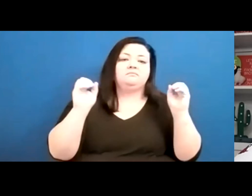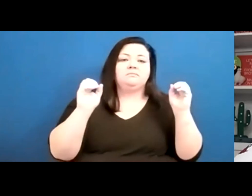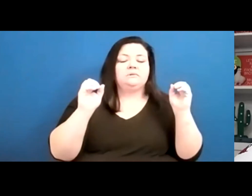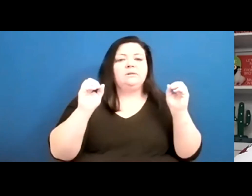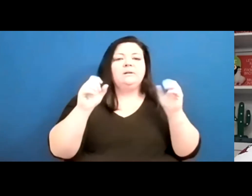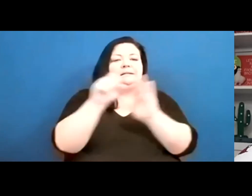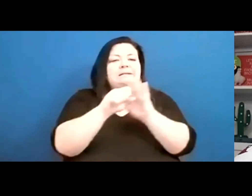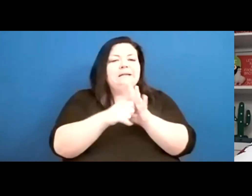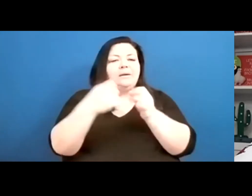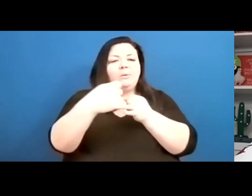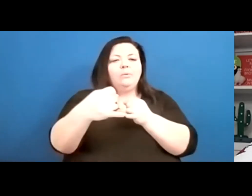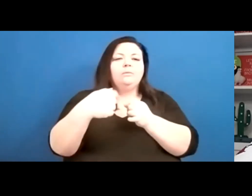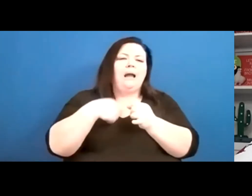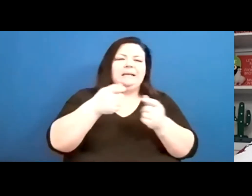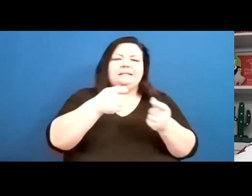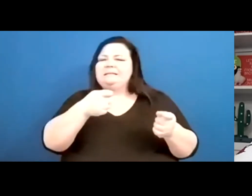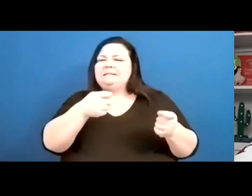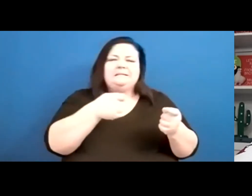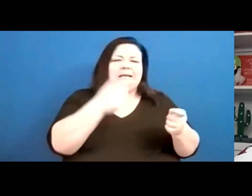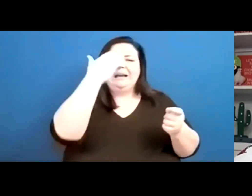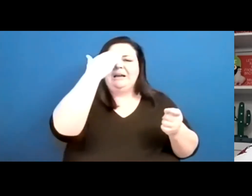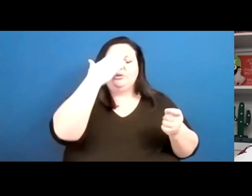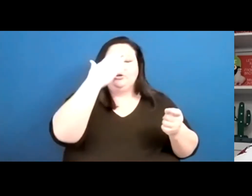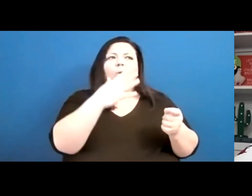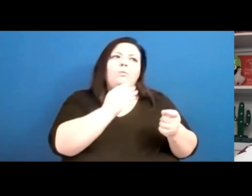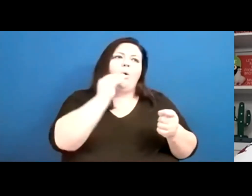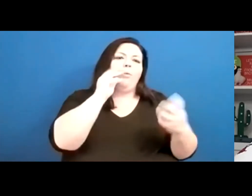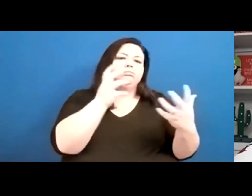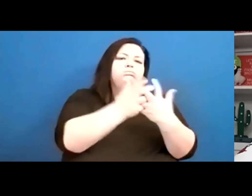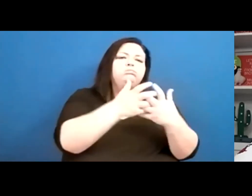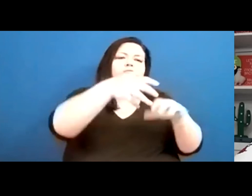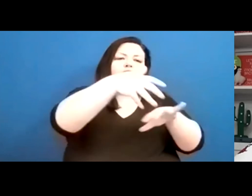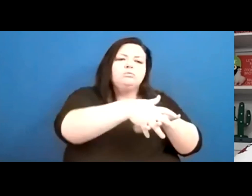I am pulled. I know I could find a home,/ ancient and physical,